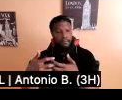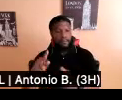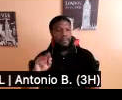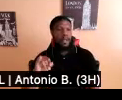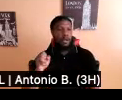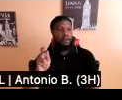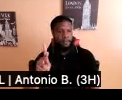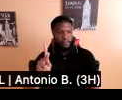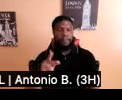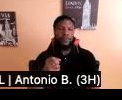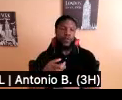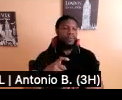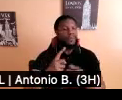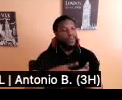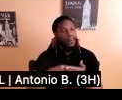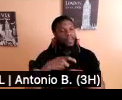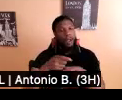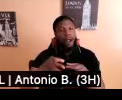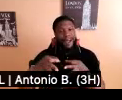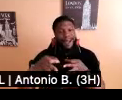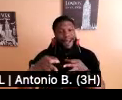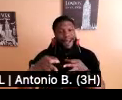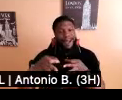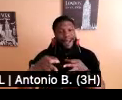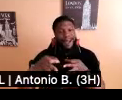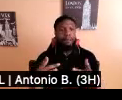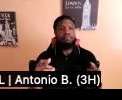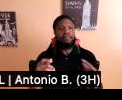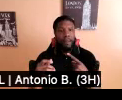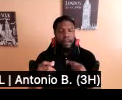very timely with the messages. If students send a whole draft and then are expecting feedback,